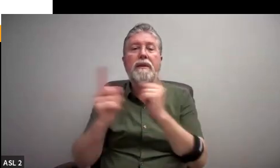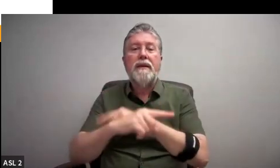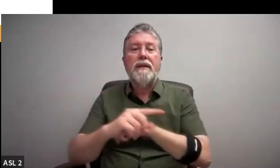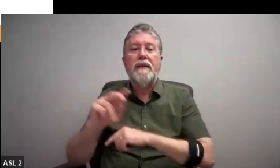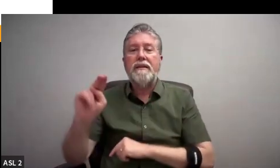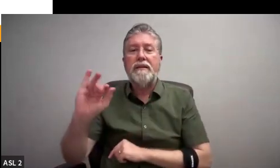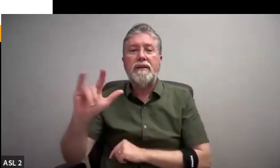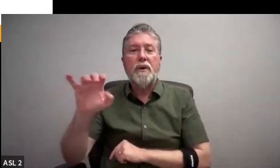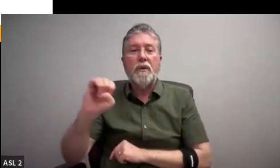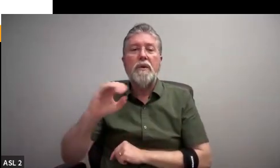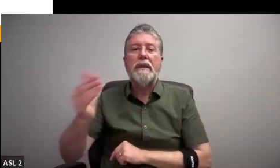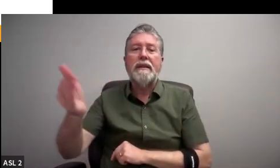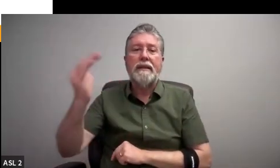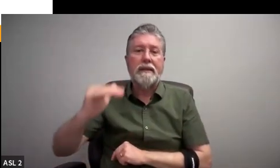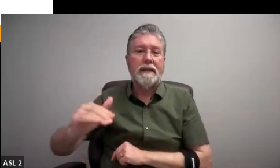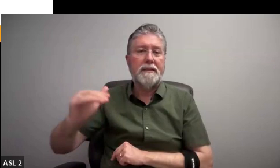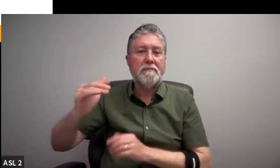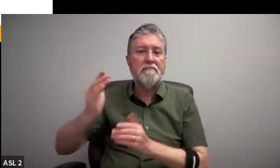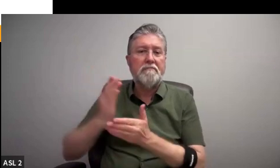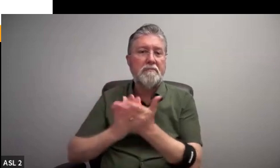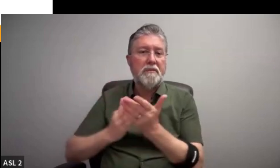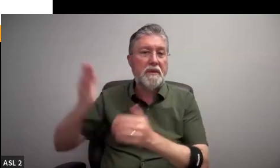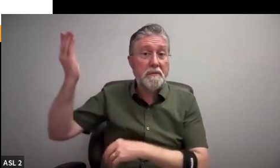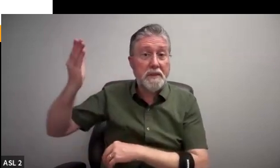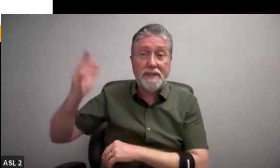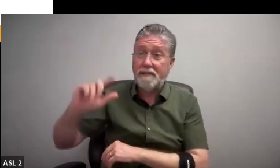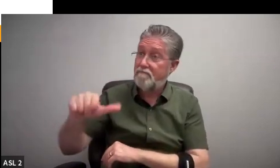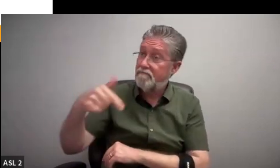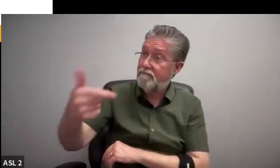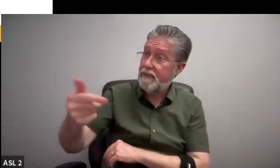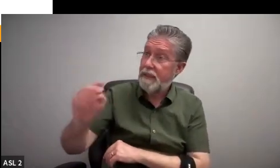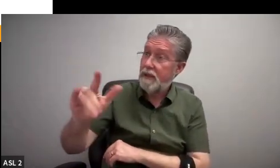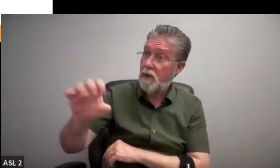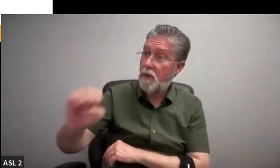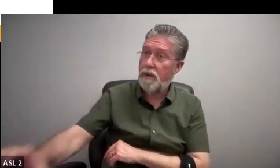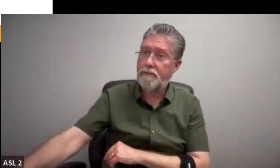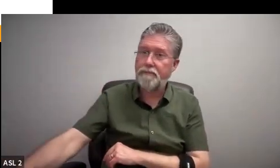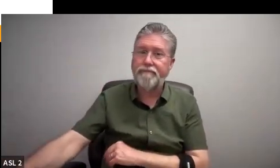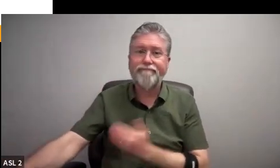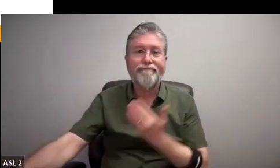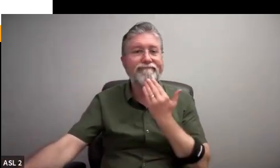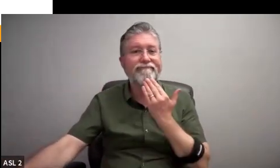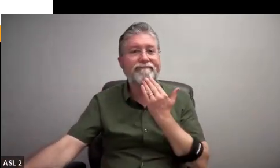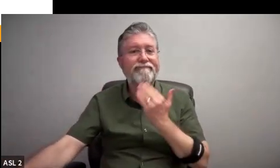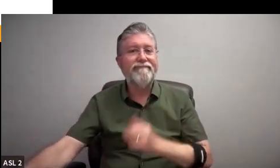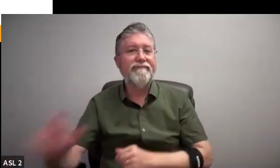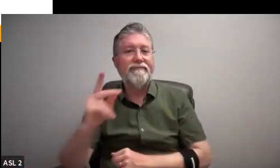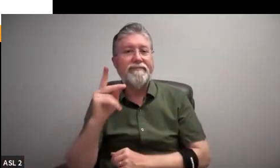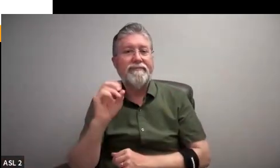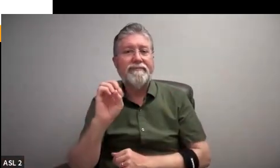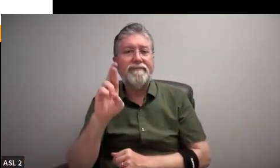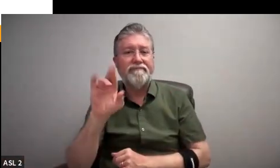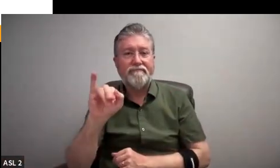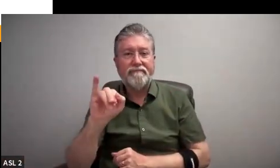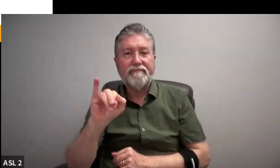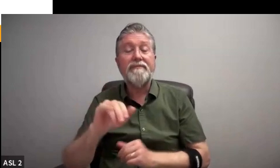next part of the presentation. Nicole? Thank you, Kari. Hello everyone. I'm